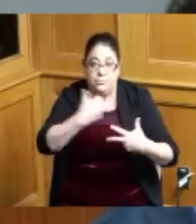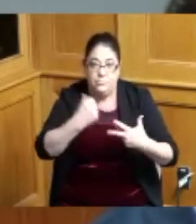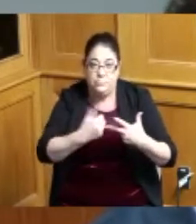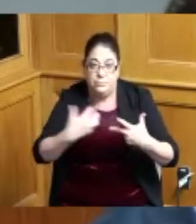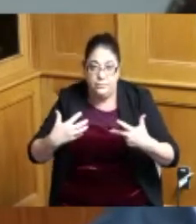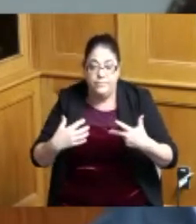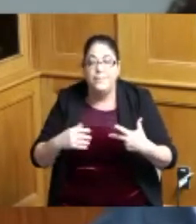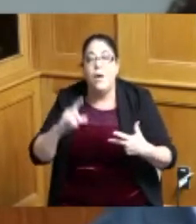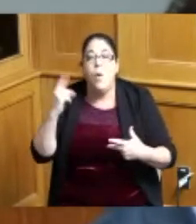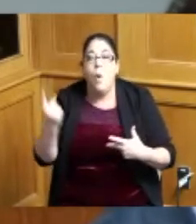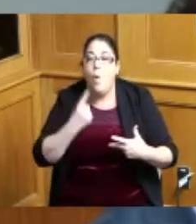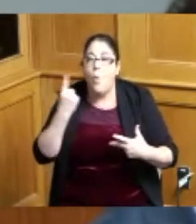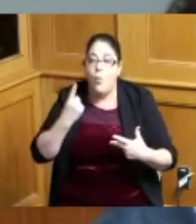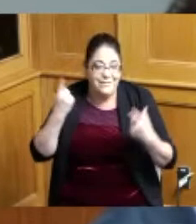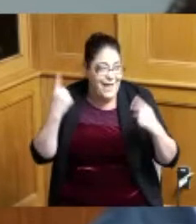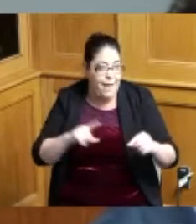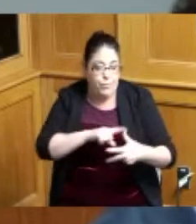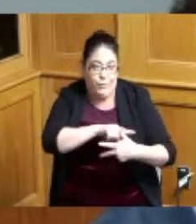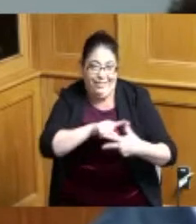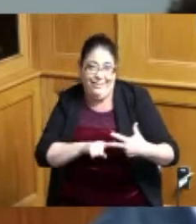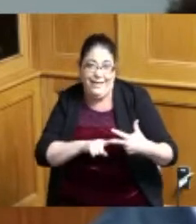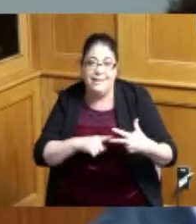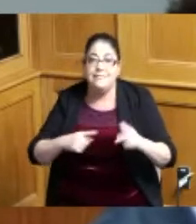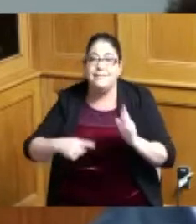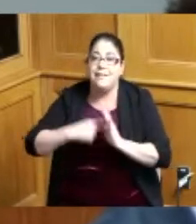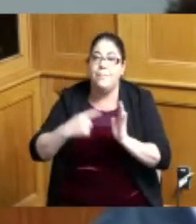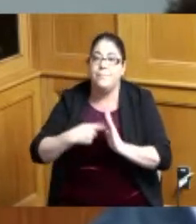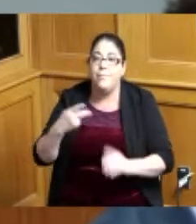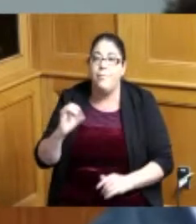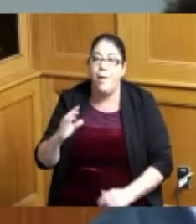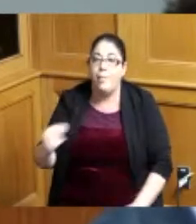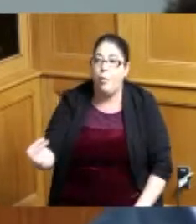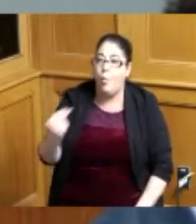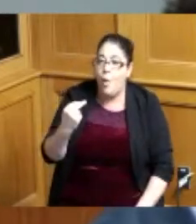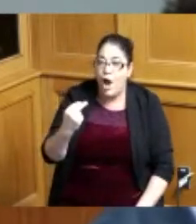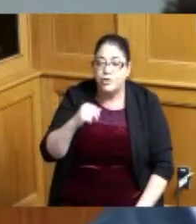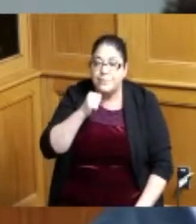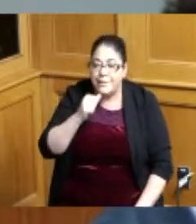to make it very clear because sometimes the public is watching it are not aware today you